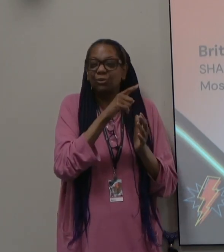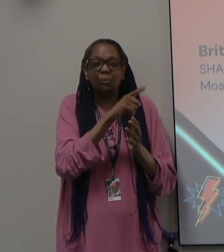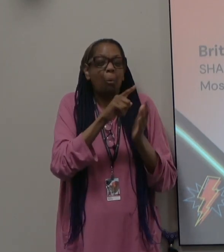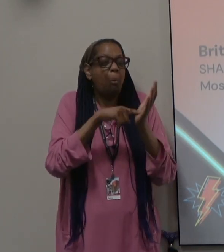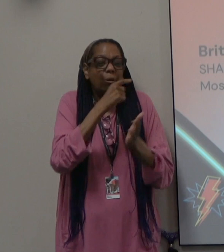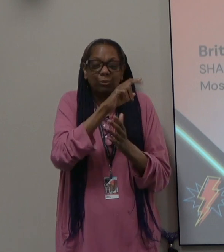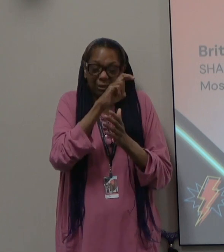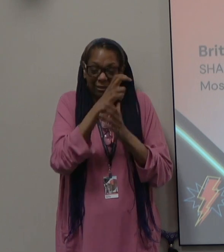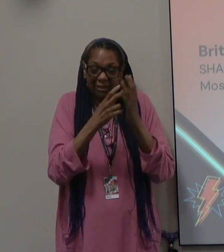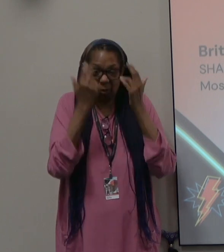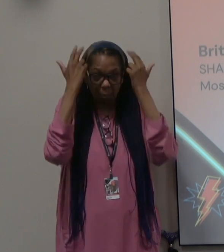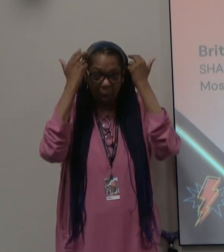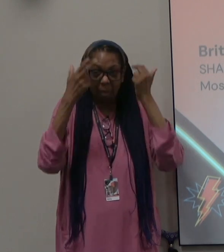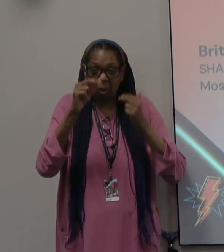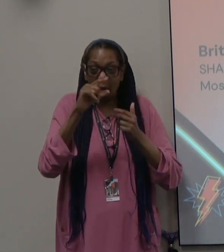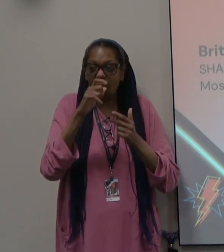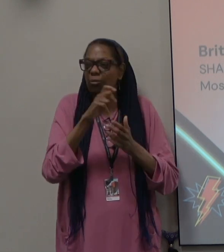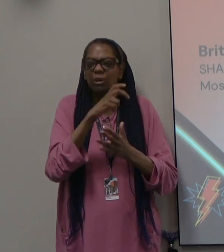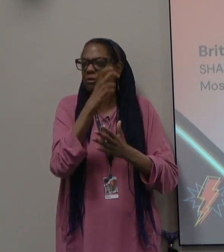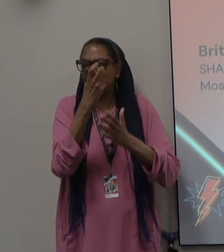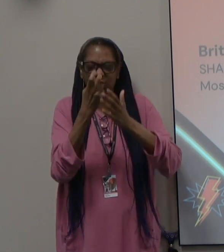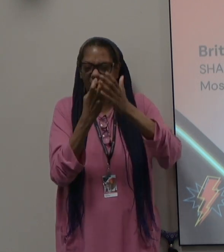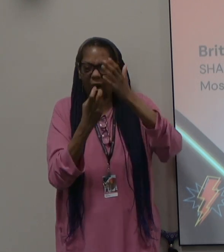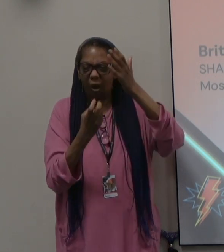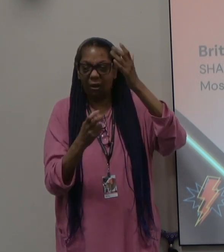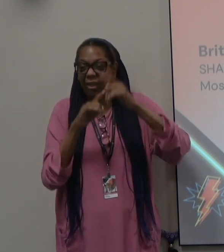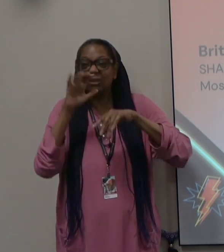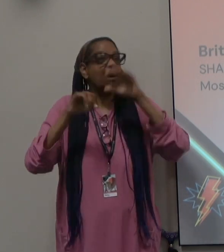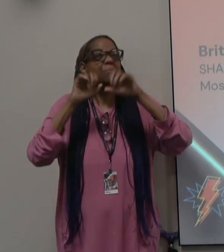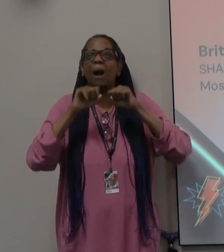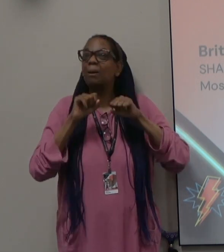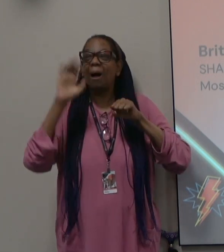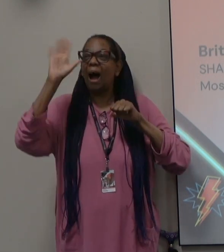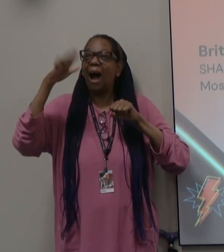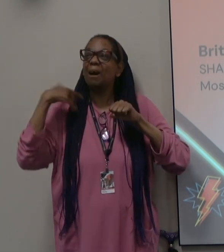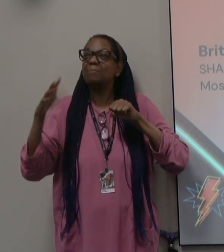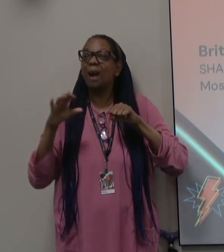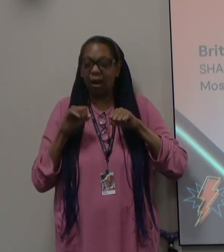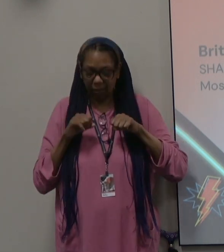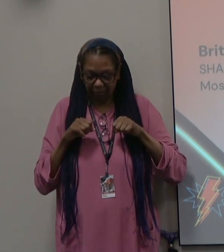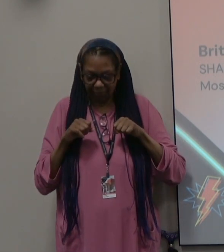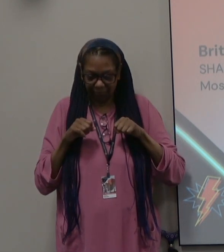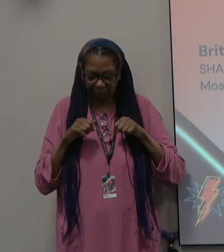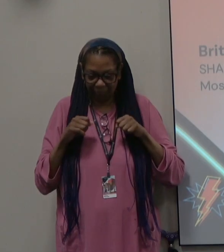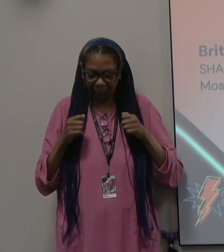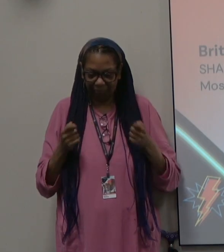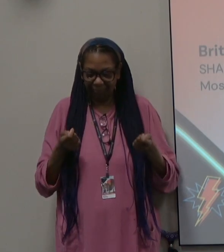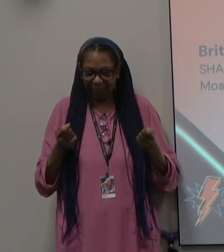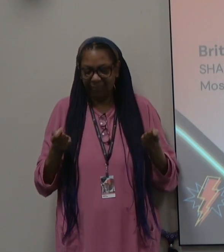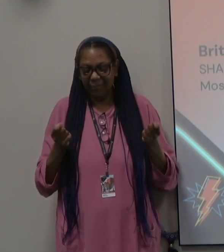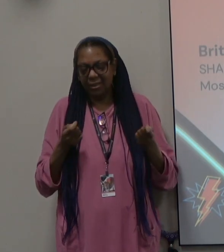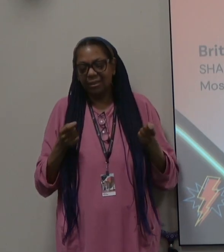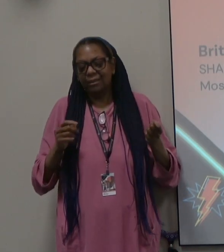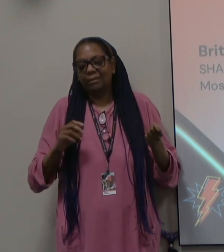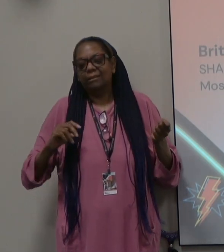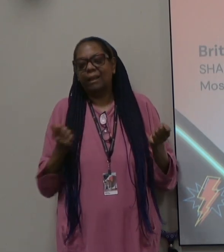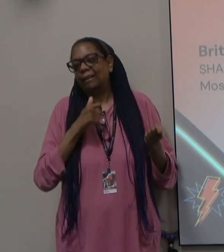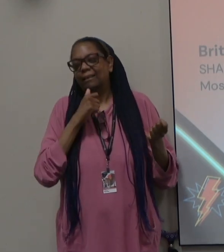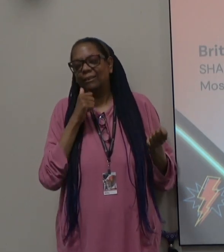She would figure out all of the steps in her plan, and she would just go down a long rabbit hole, and then she would climb out and say, "Hi, I'm done,"